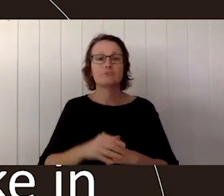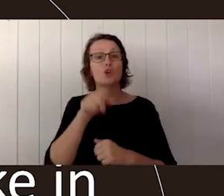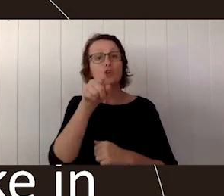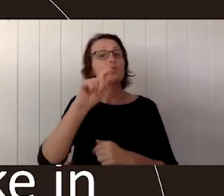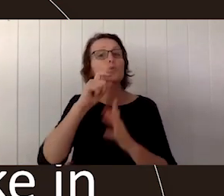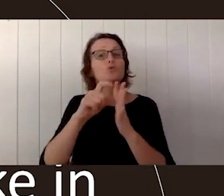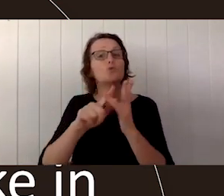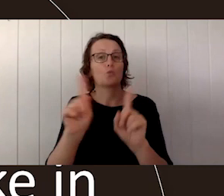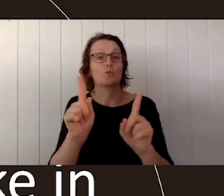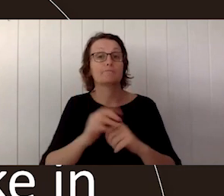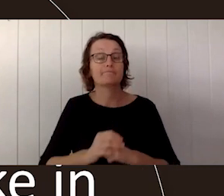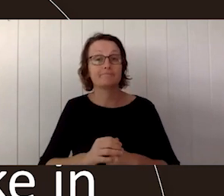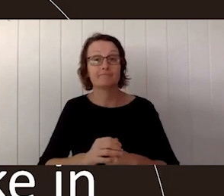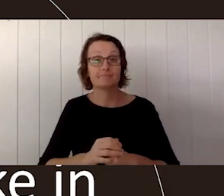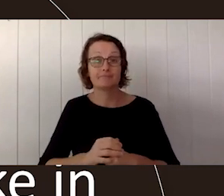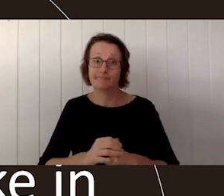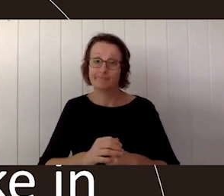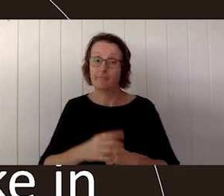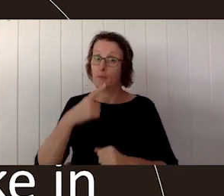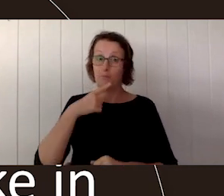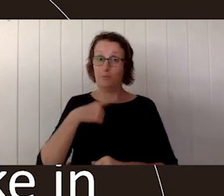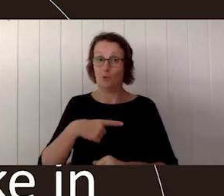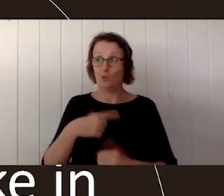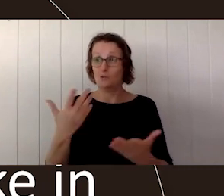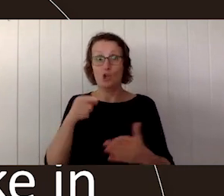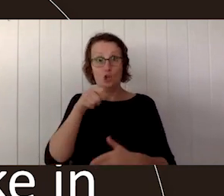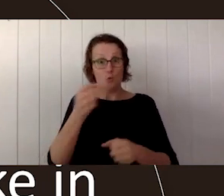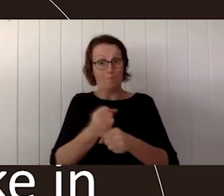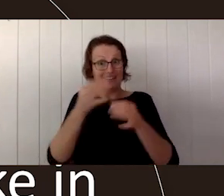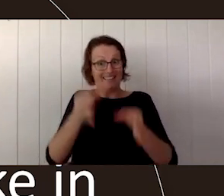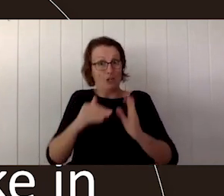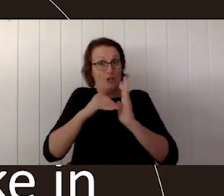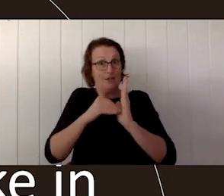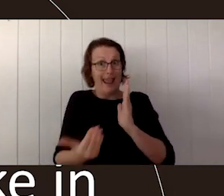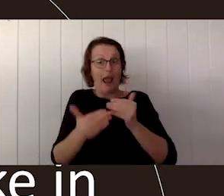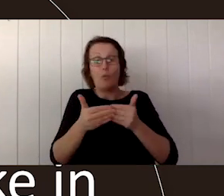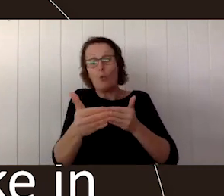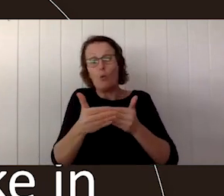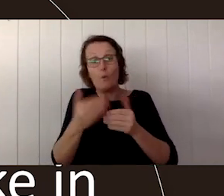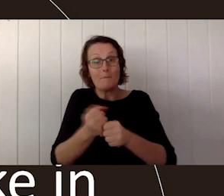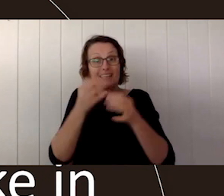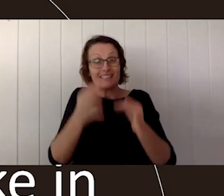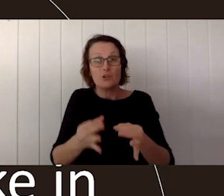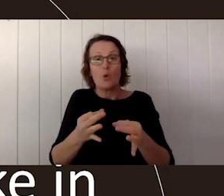Q&As - is what are you going to do? Because make no mistake - the decisions that we make in the next few weeks will really shape our next